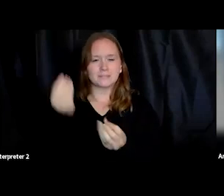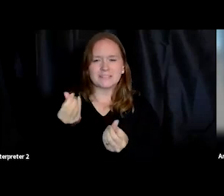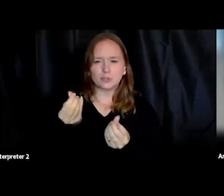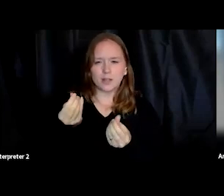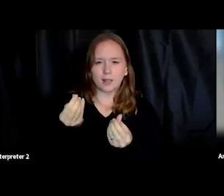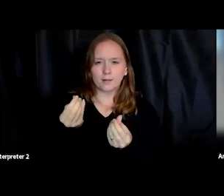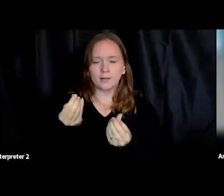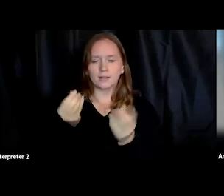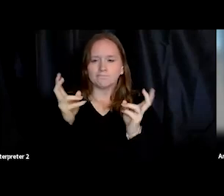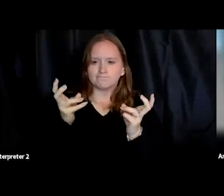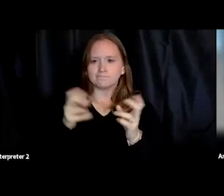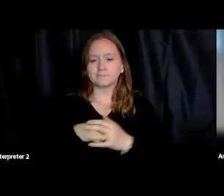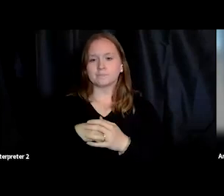of the medical summary report.